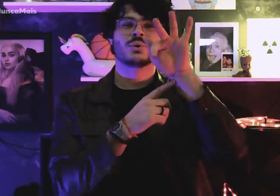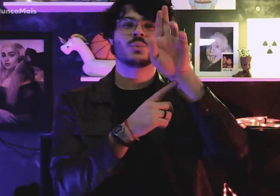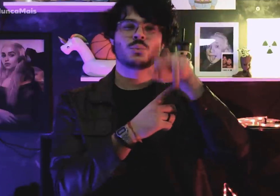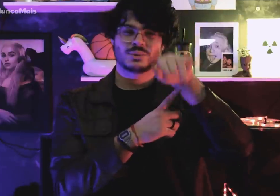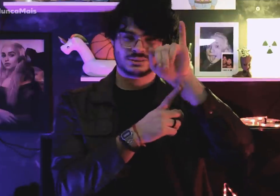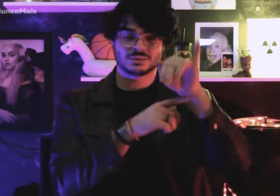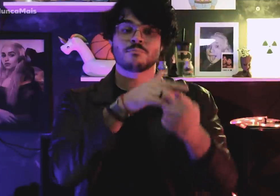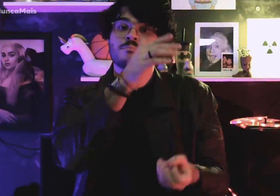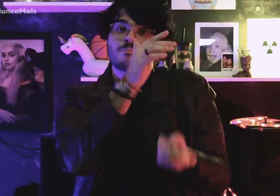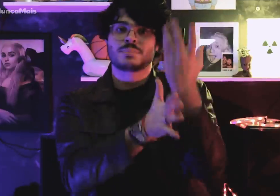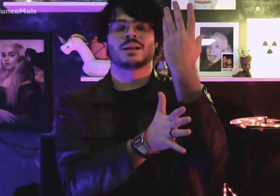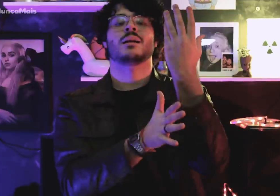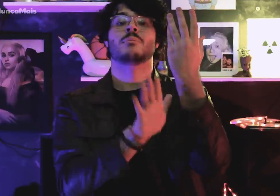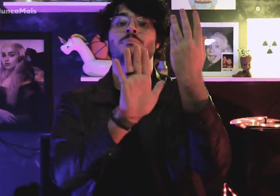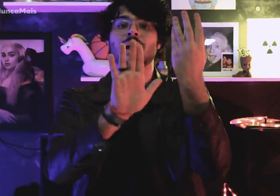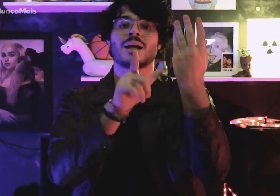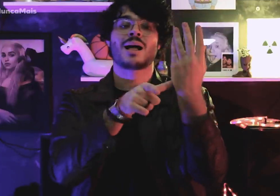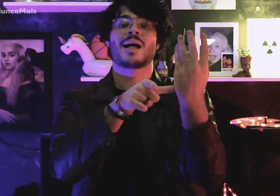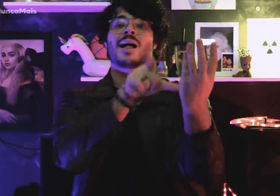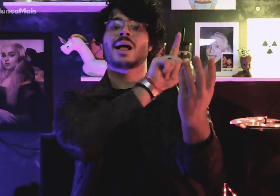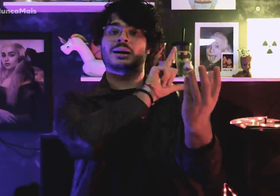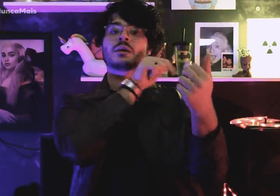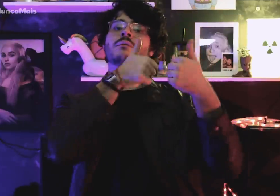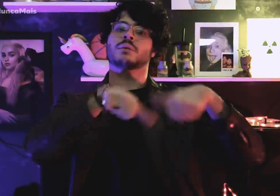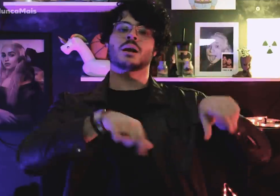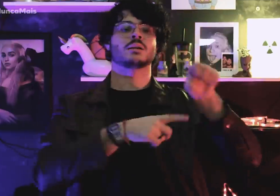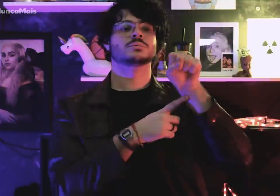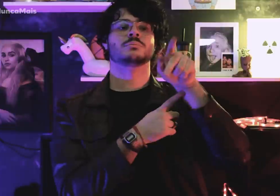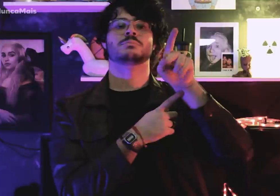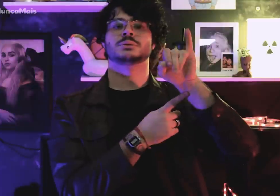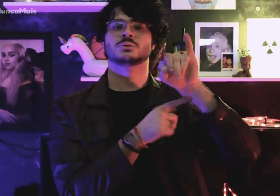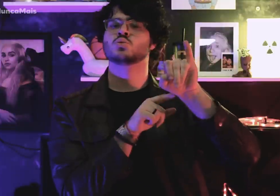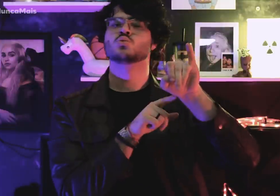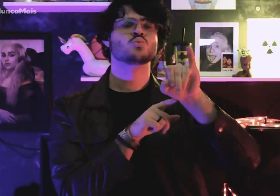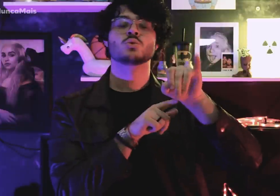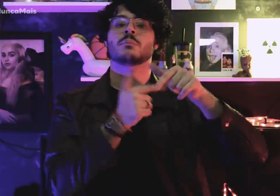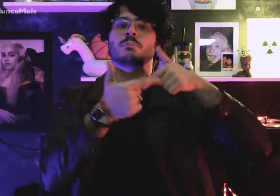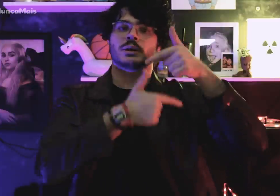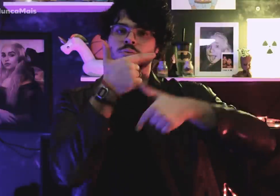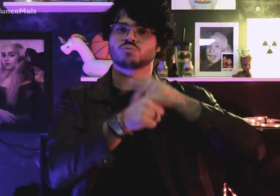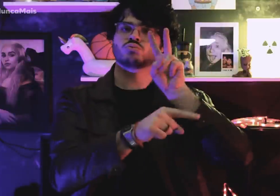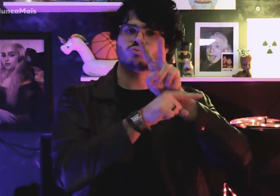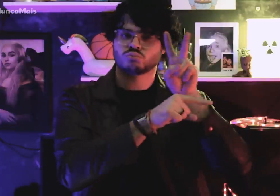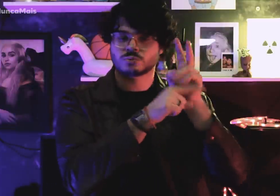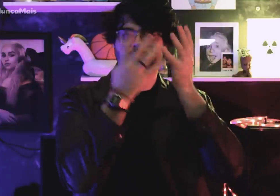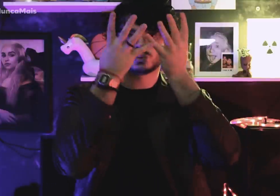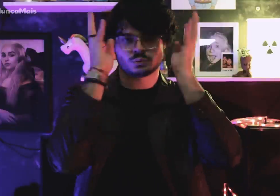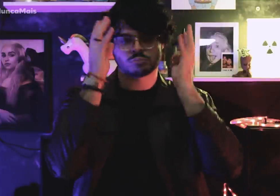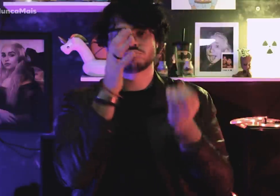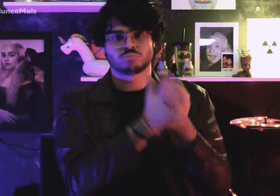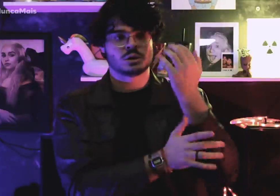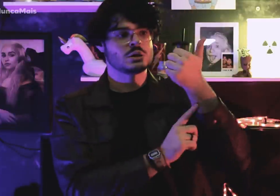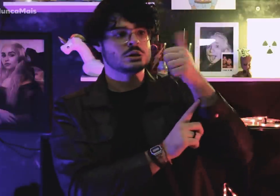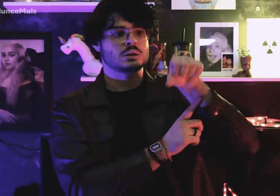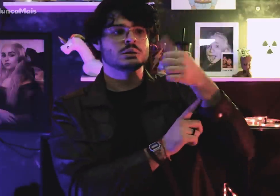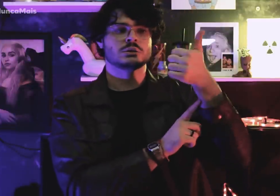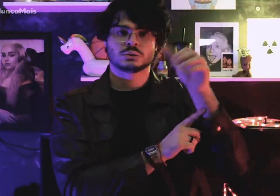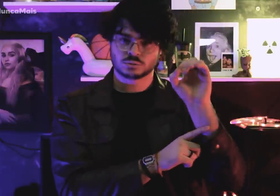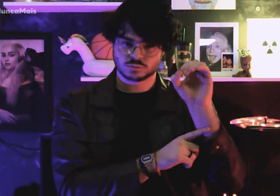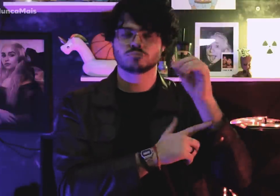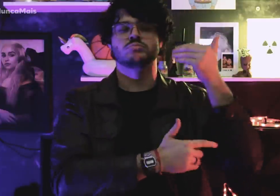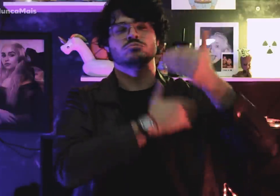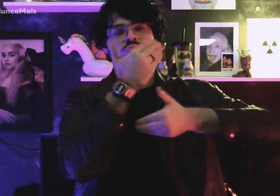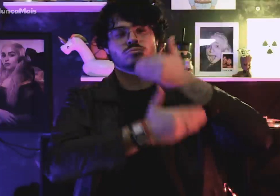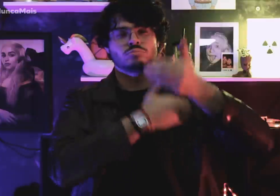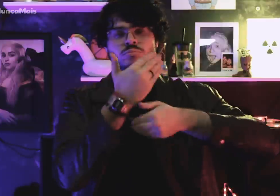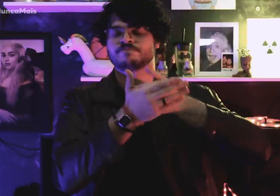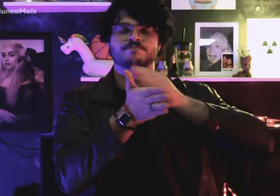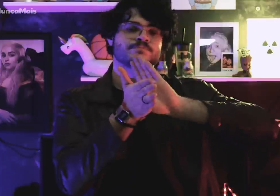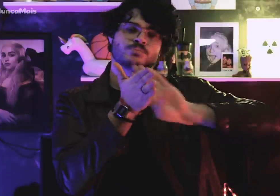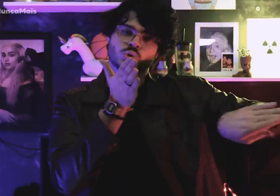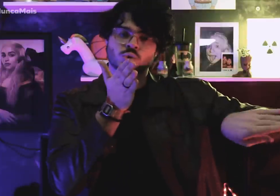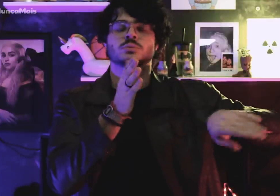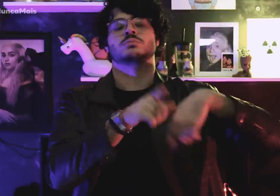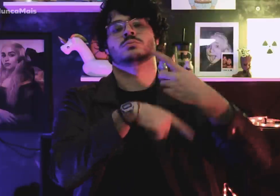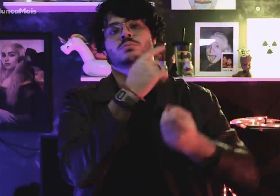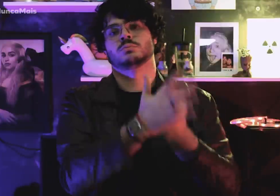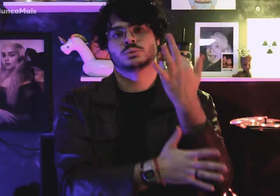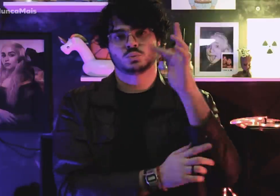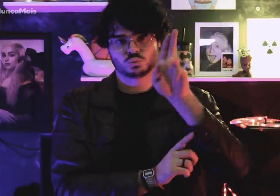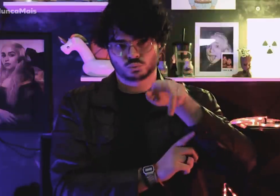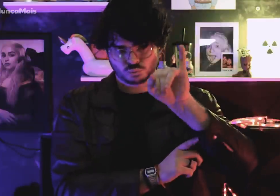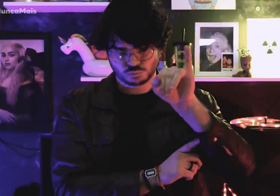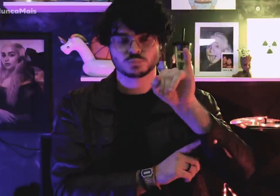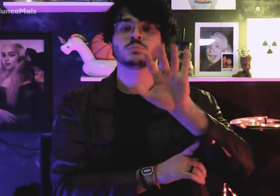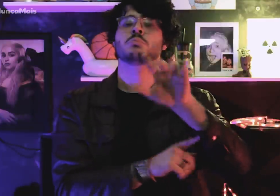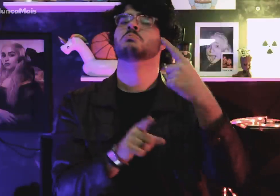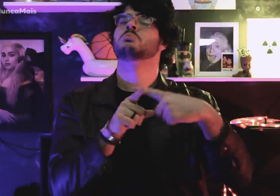FUNAI was created after the extinction of the Service of Indian Protection (SPI) created in 1910.